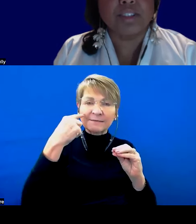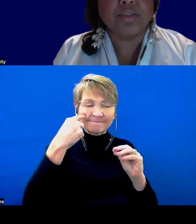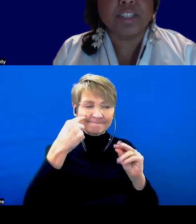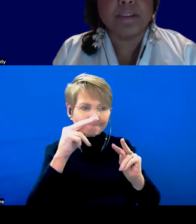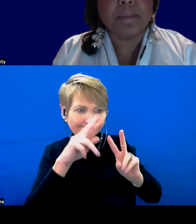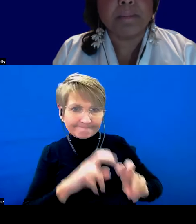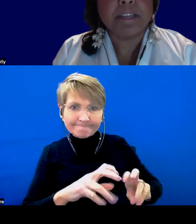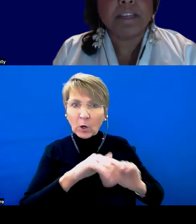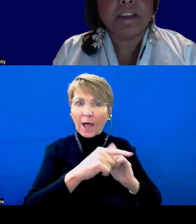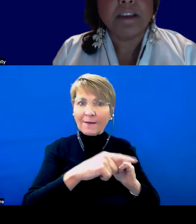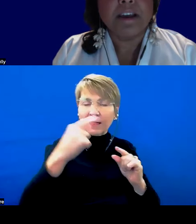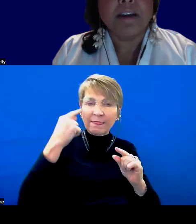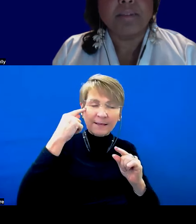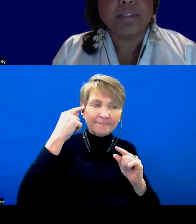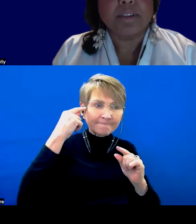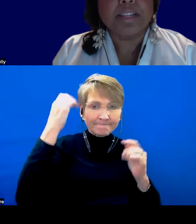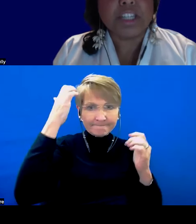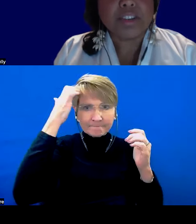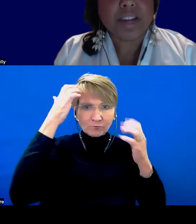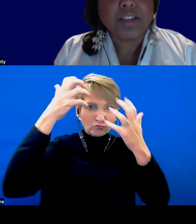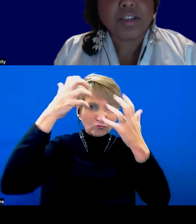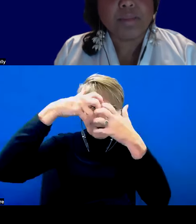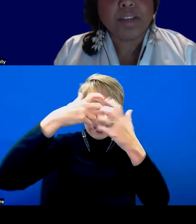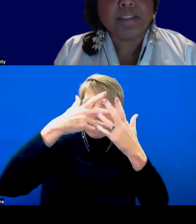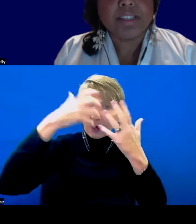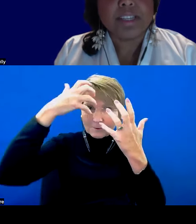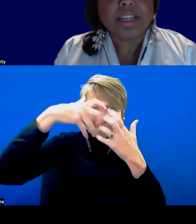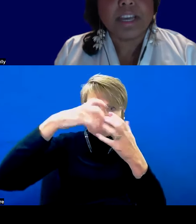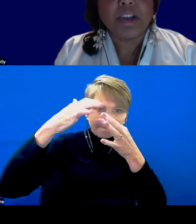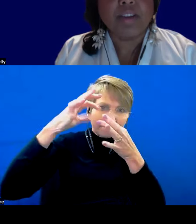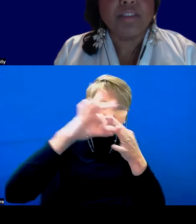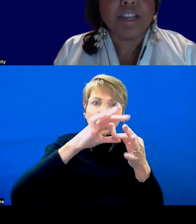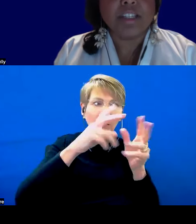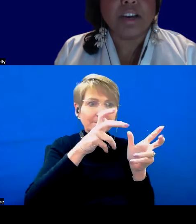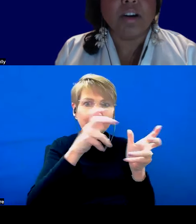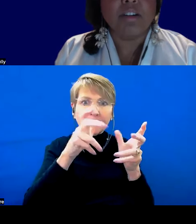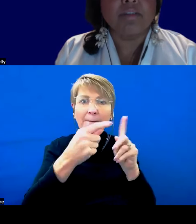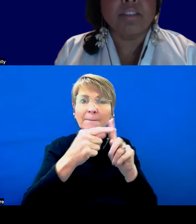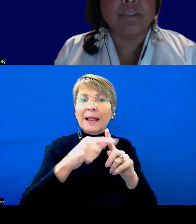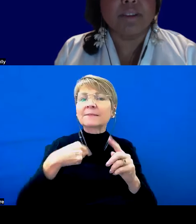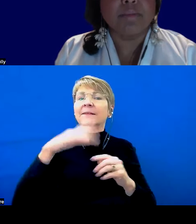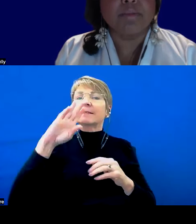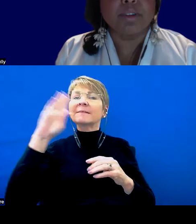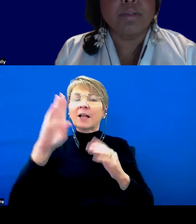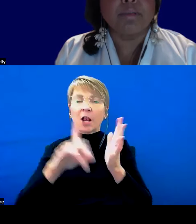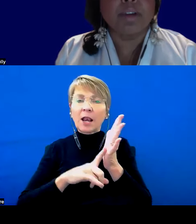vision impairment. I'm also a lecturer at La Trobe University, a co-founder of cerebral cortical